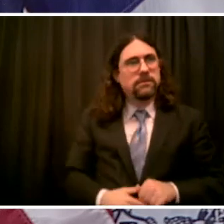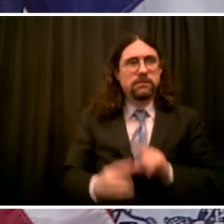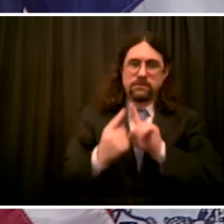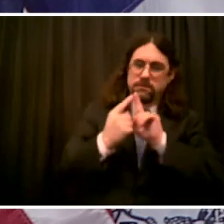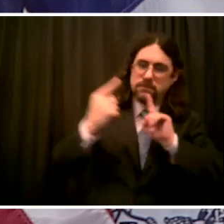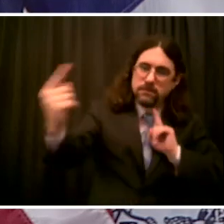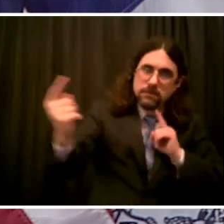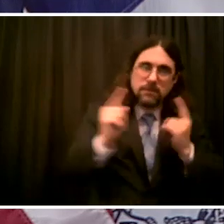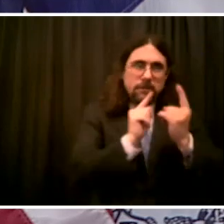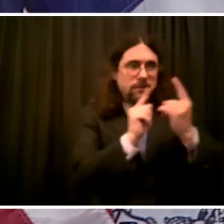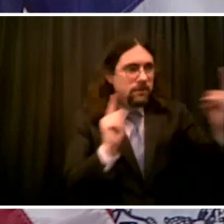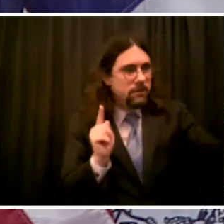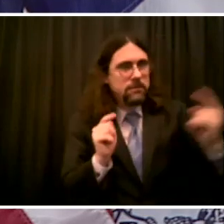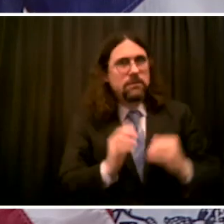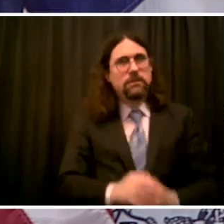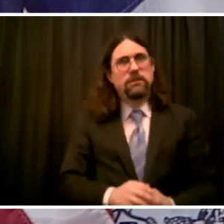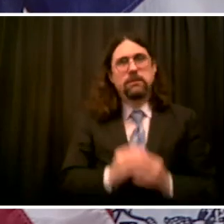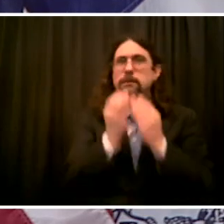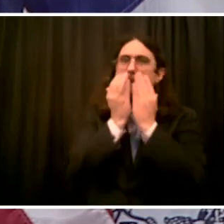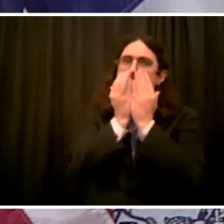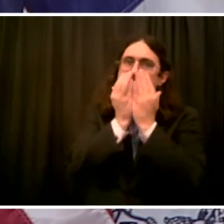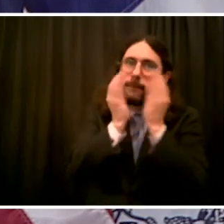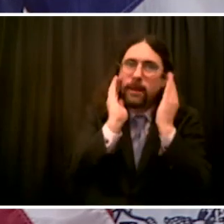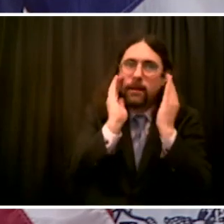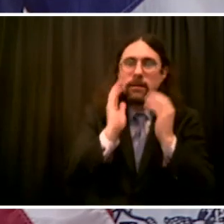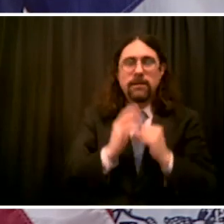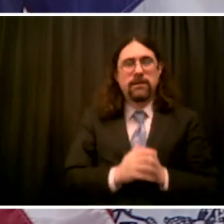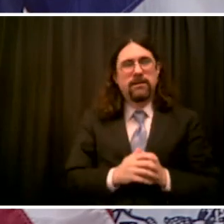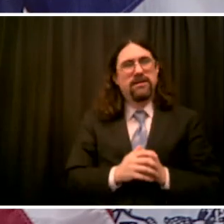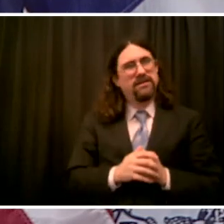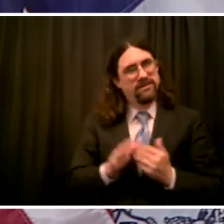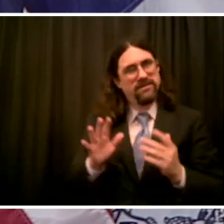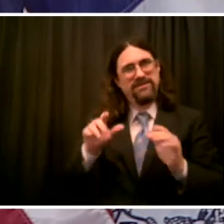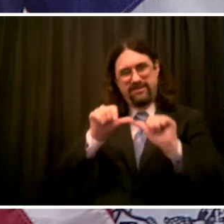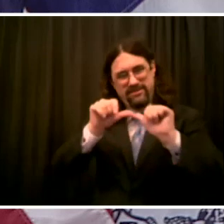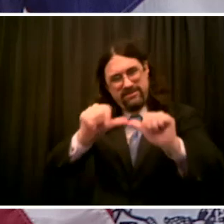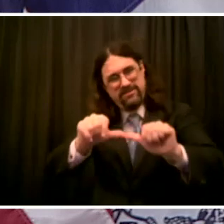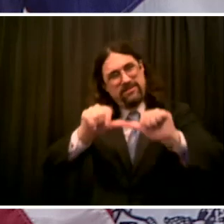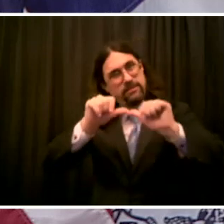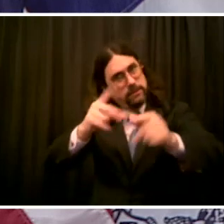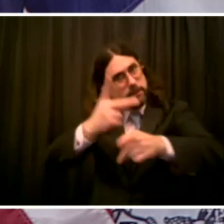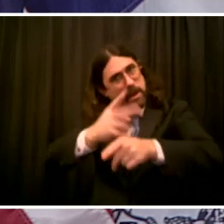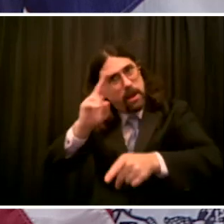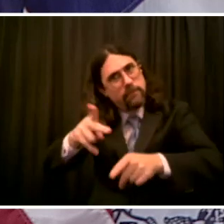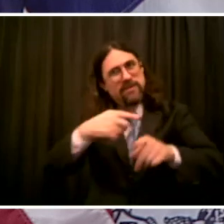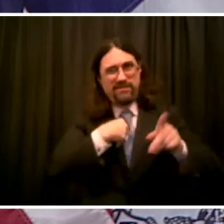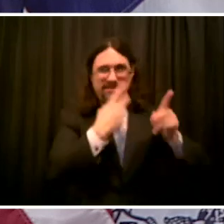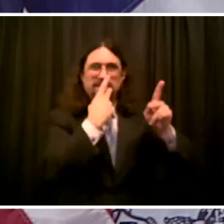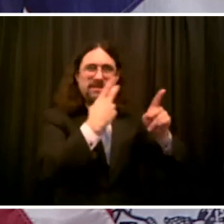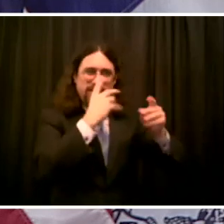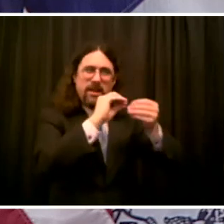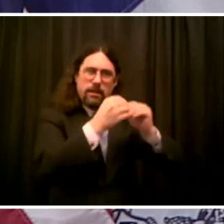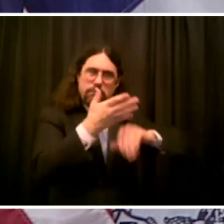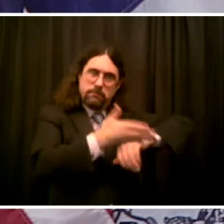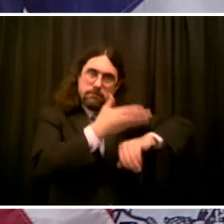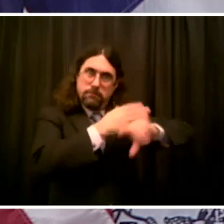TO BE DONE. TO MAKE SURE WE CAN KEEP DRIVING DOWN THESE NUMBERS. ANASD I SAID, THE TEST AND